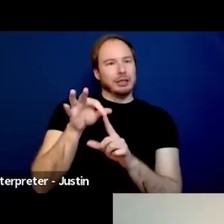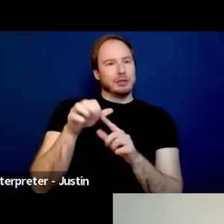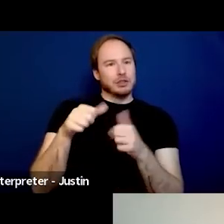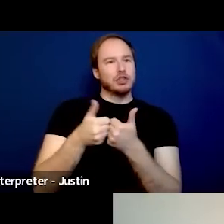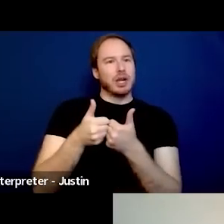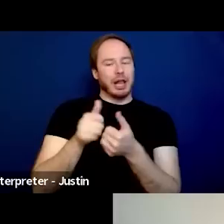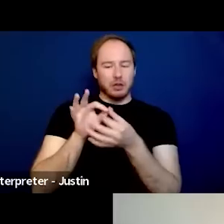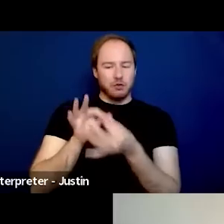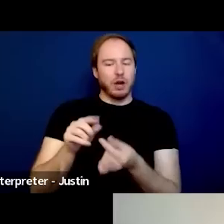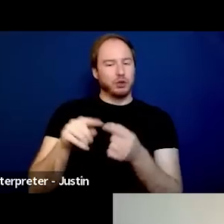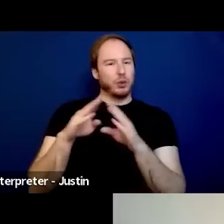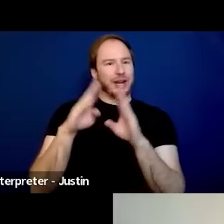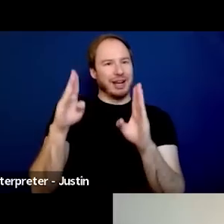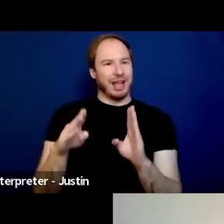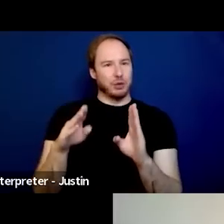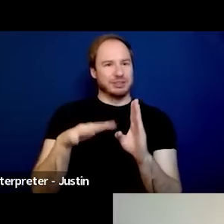and the first being that